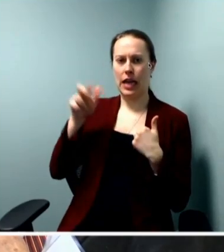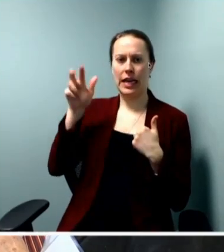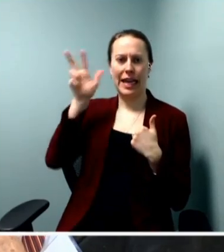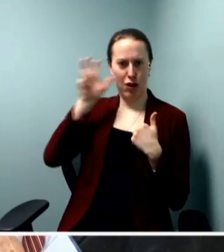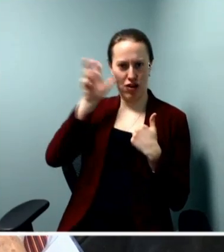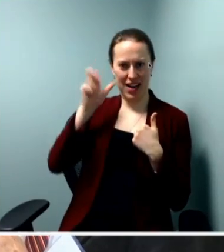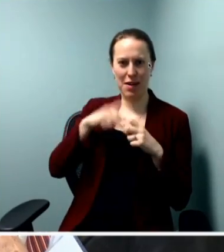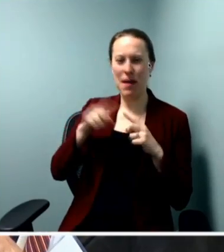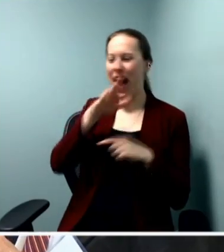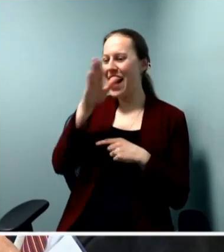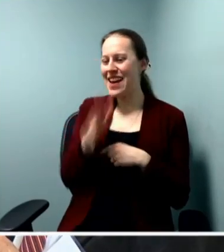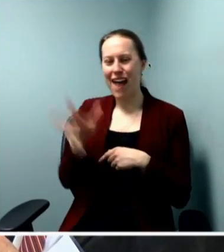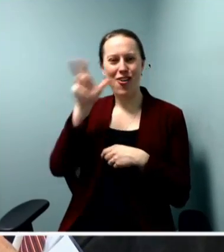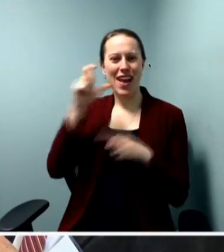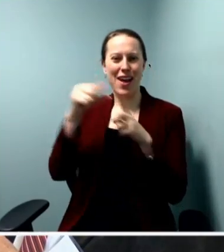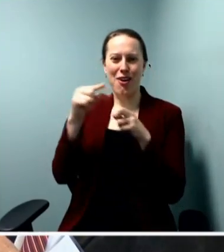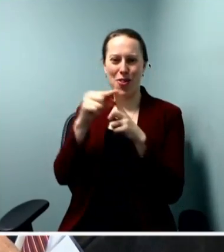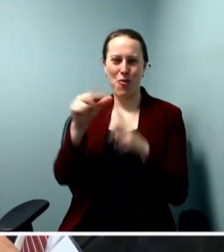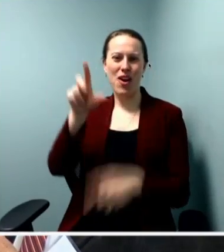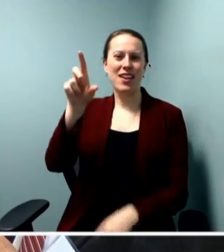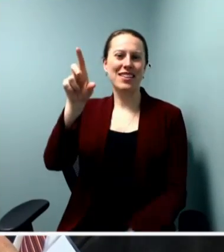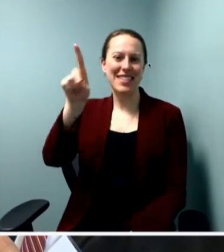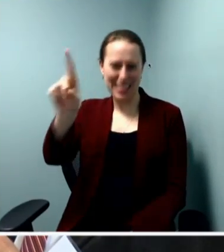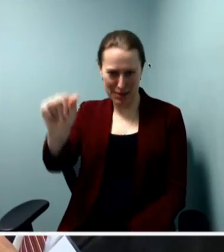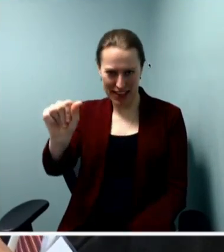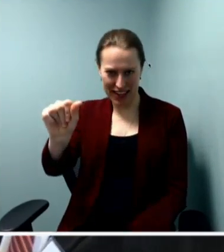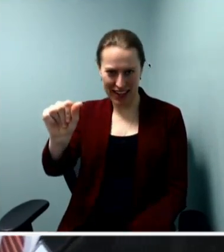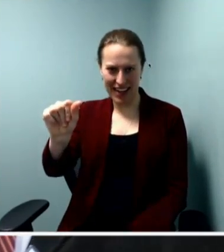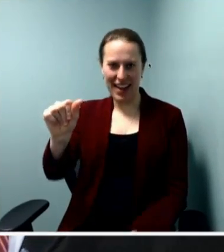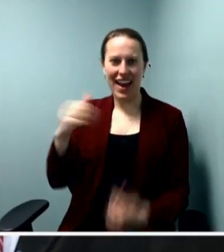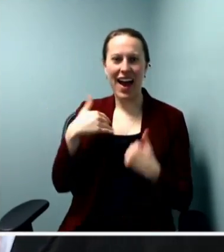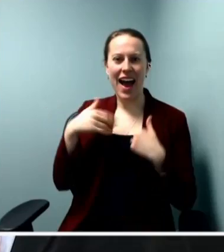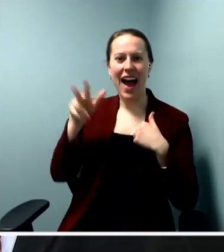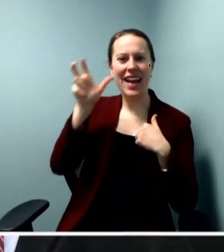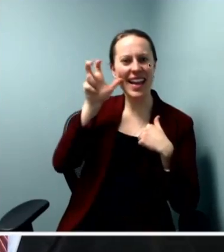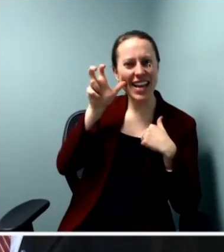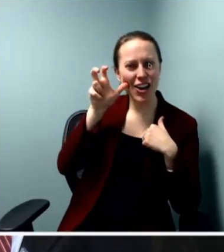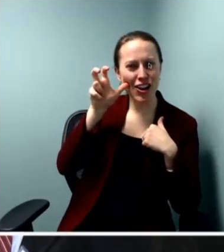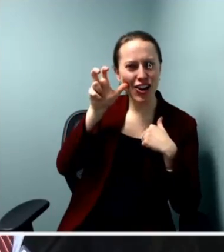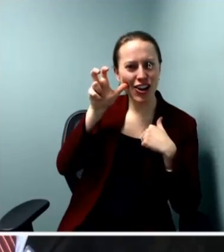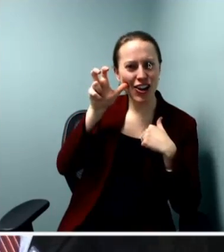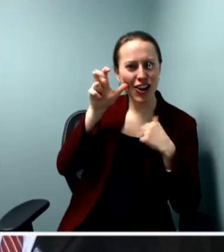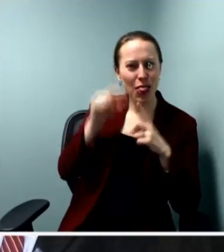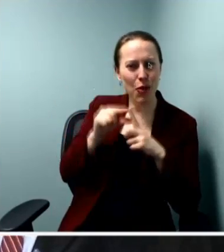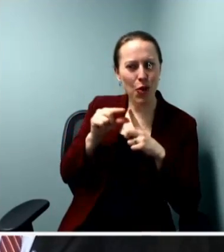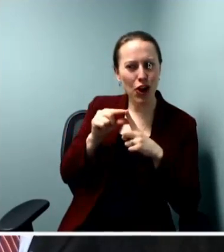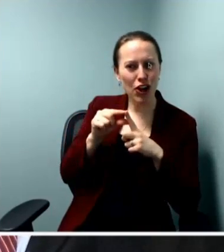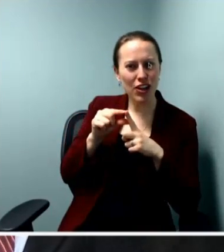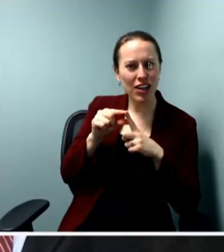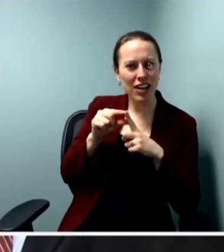I always hear the word ["this ability"]. I take ["this ability"]. Really good. I like that.